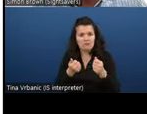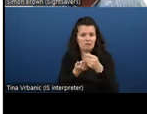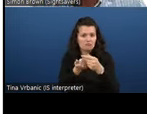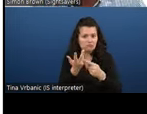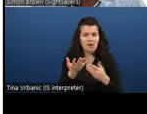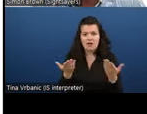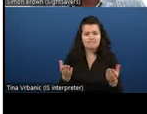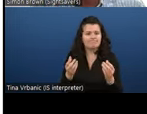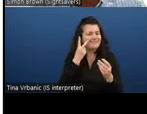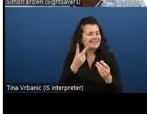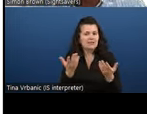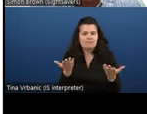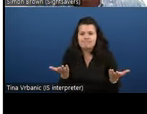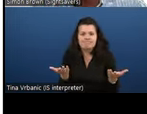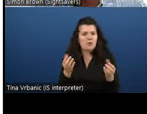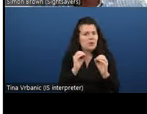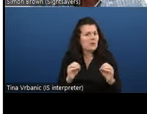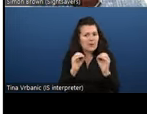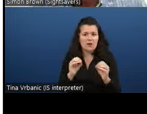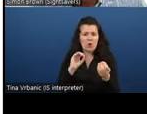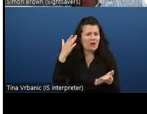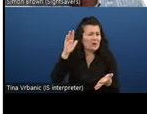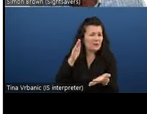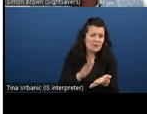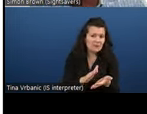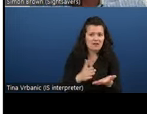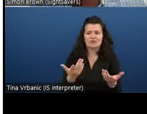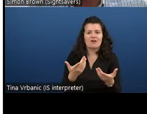system to be more inclusive and build the capabilities of the system itself.